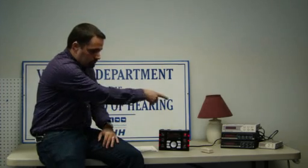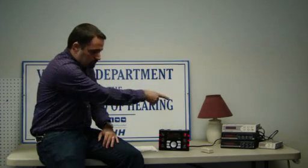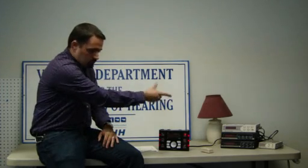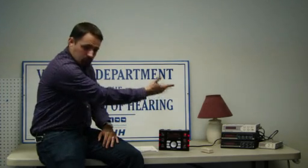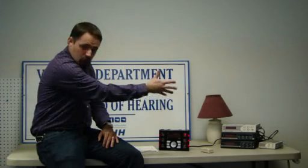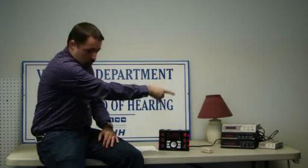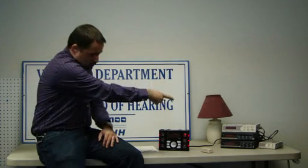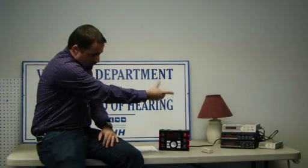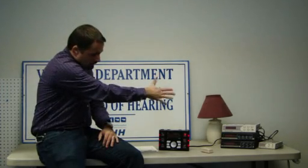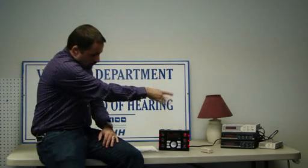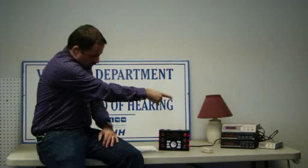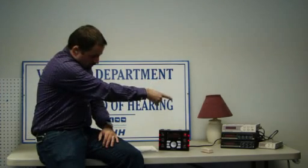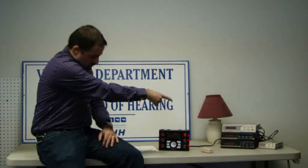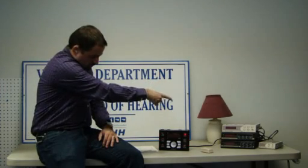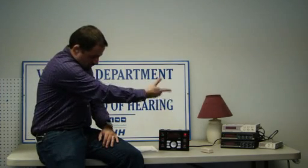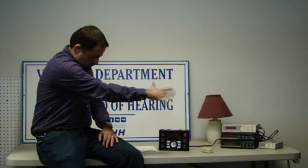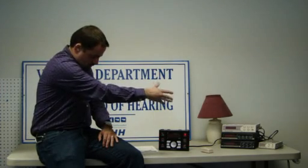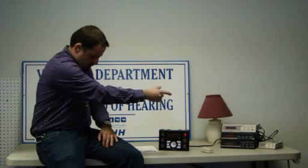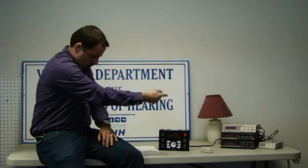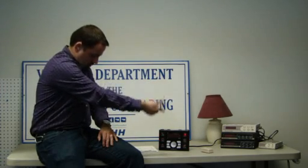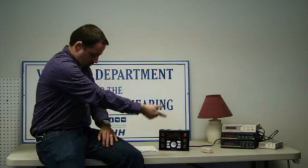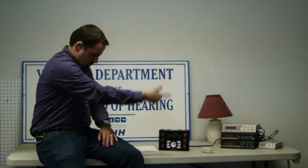see that, its finished